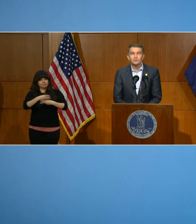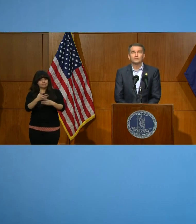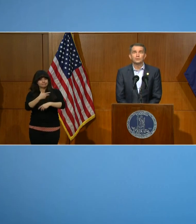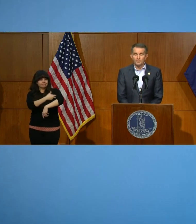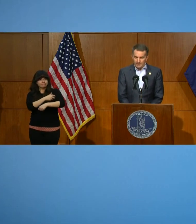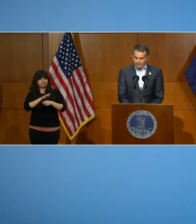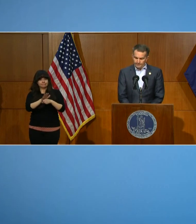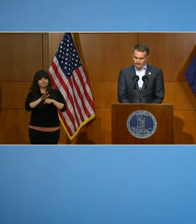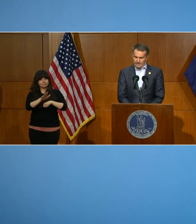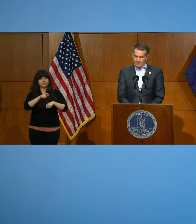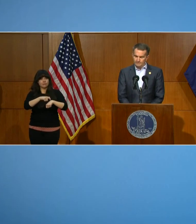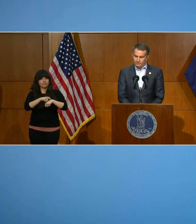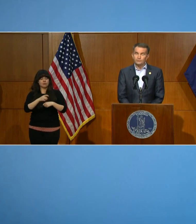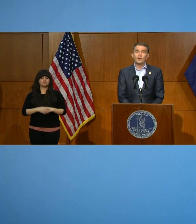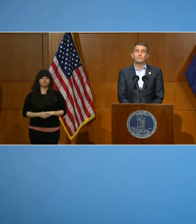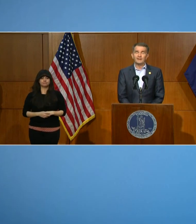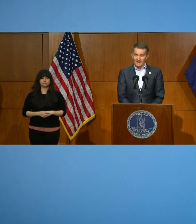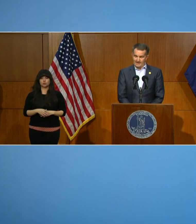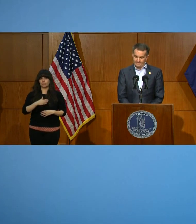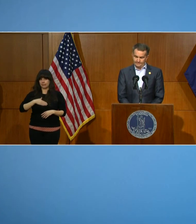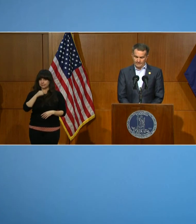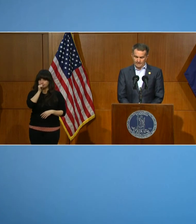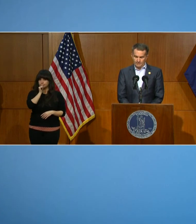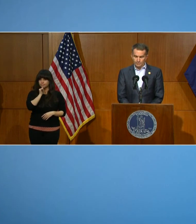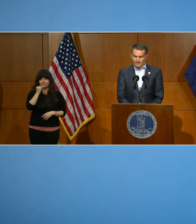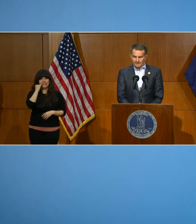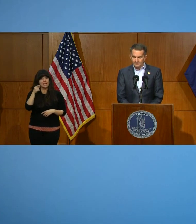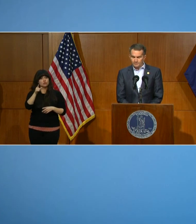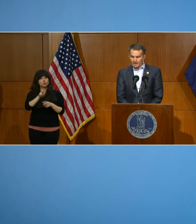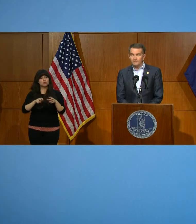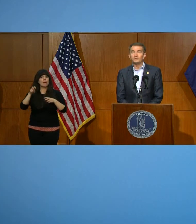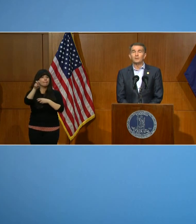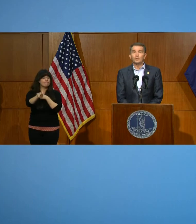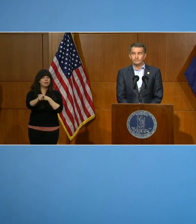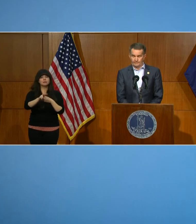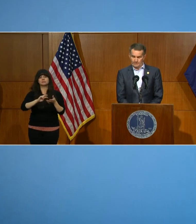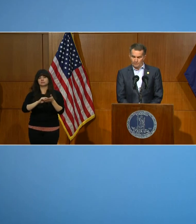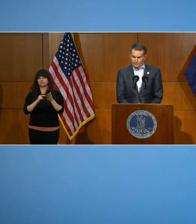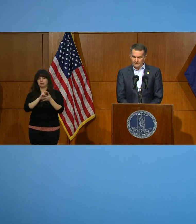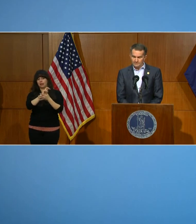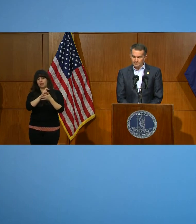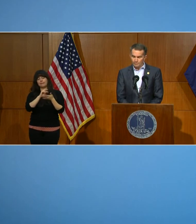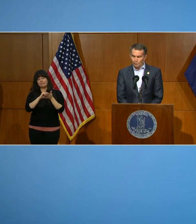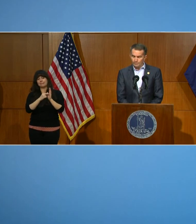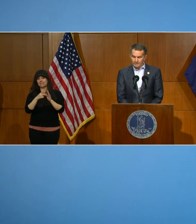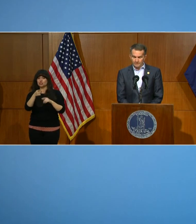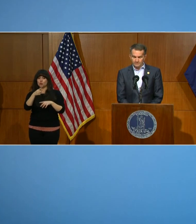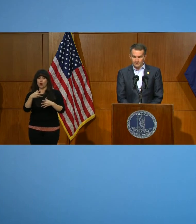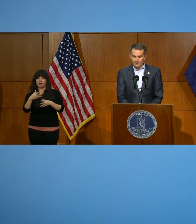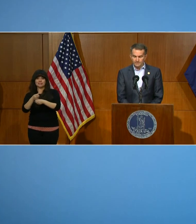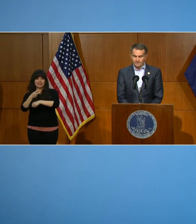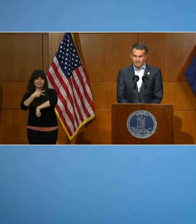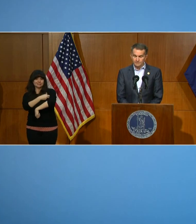MIND. ALSO ASK YOU TO REMEMBER